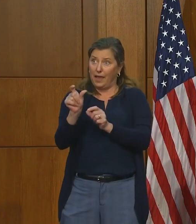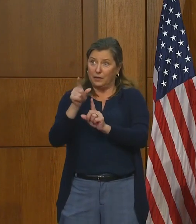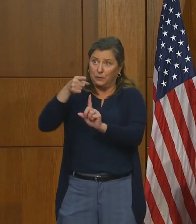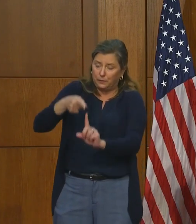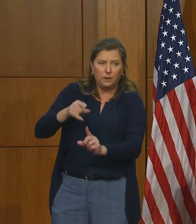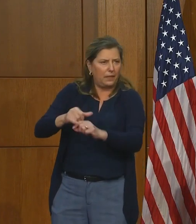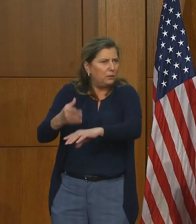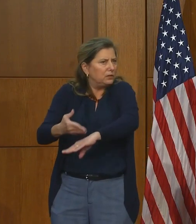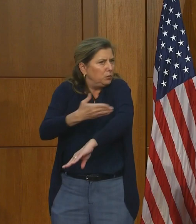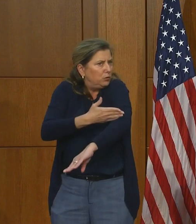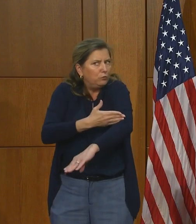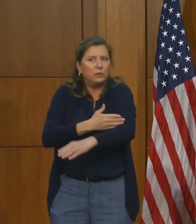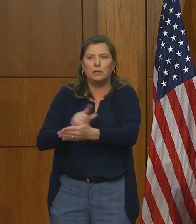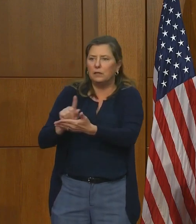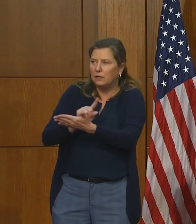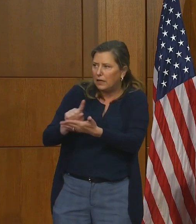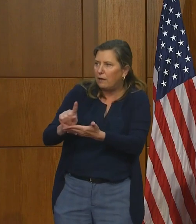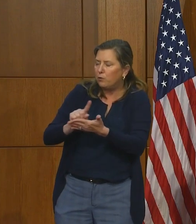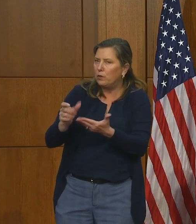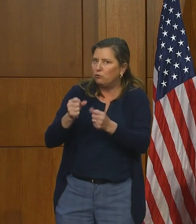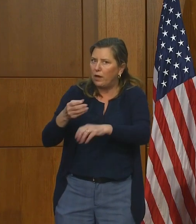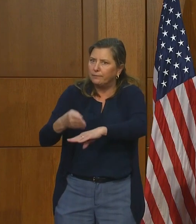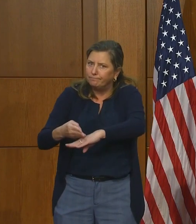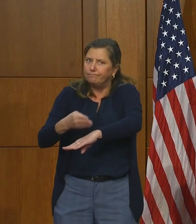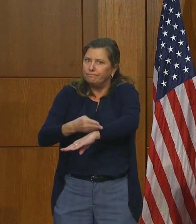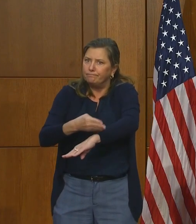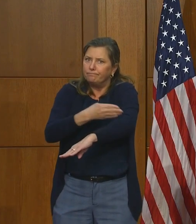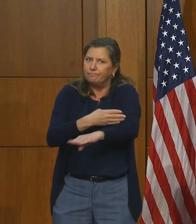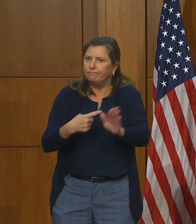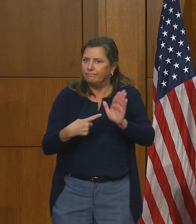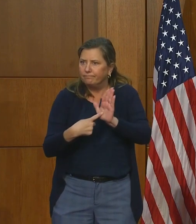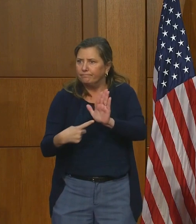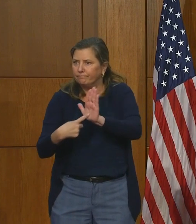IT. WAS A IMPROVEMENT AND EACH